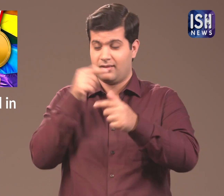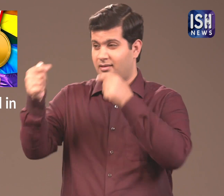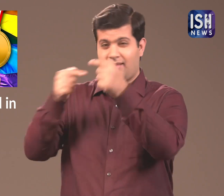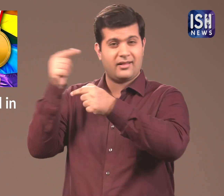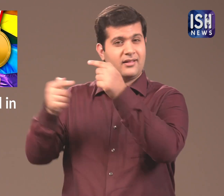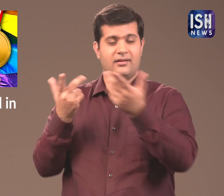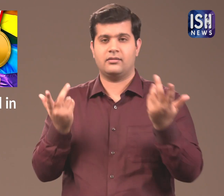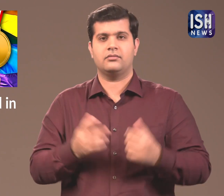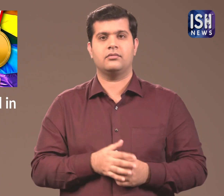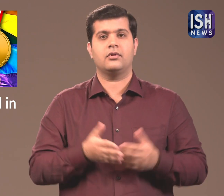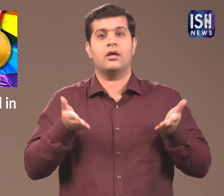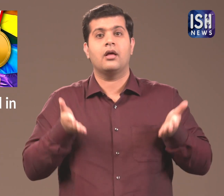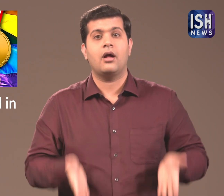They were very negative towards her.